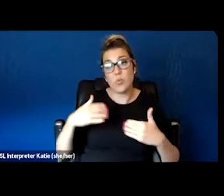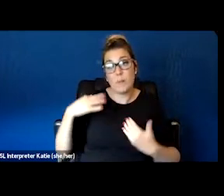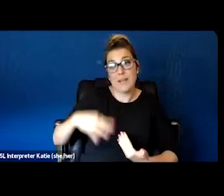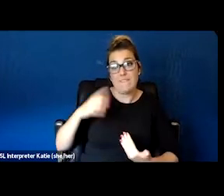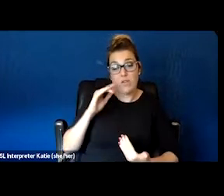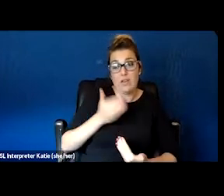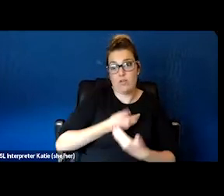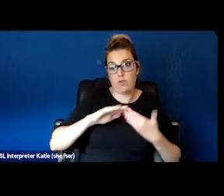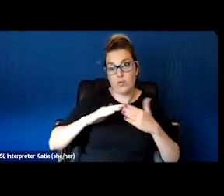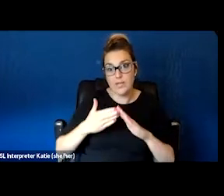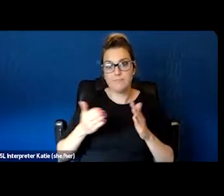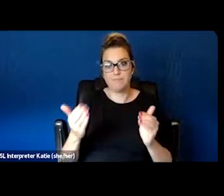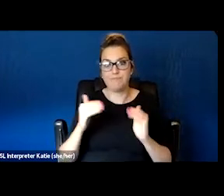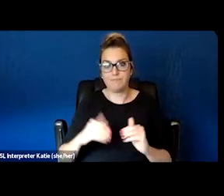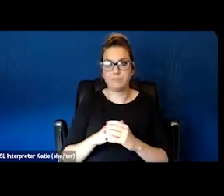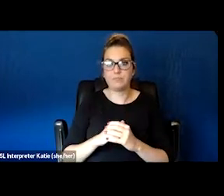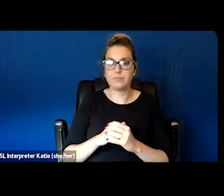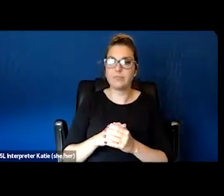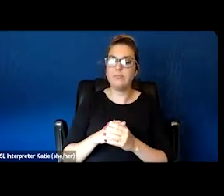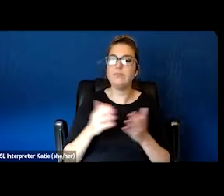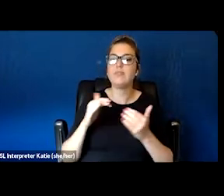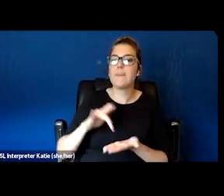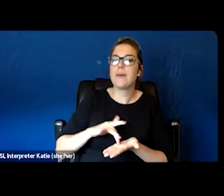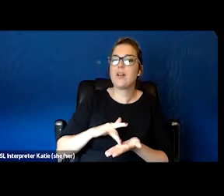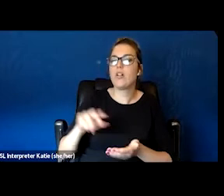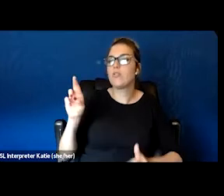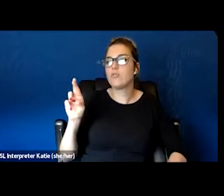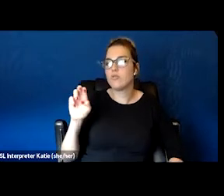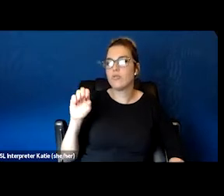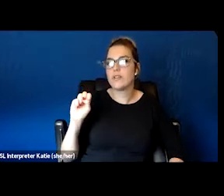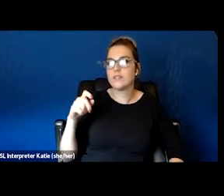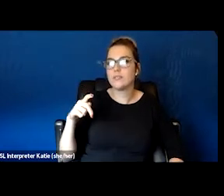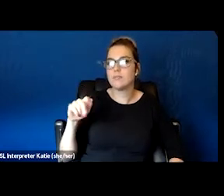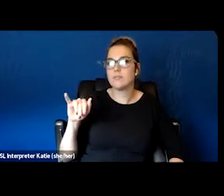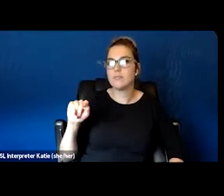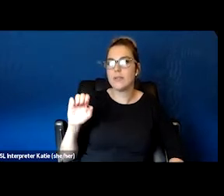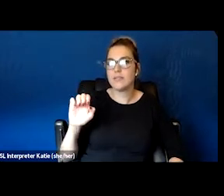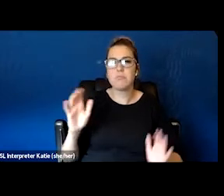And we also have medical respite, so it's small, but we have about 10 beds specifically for people